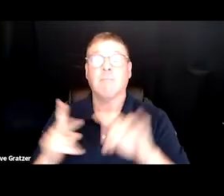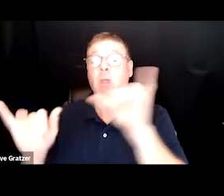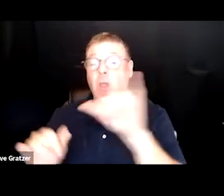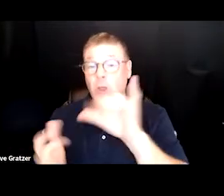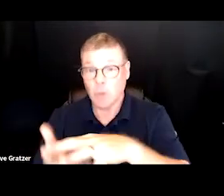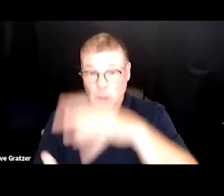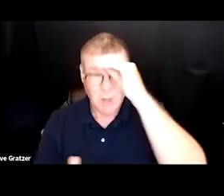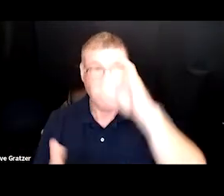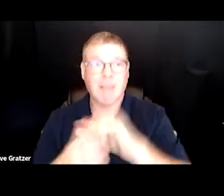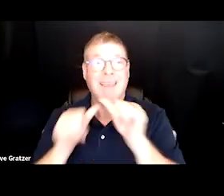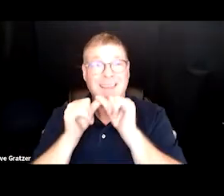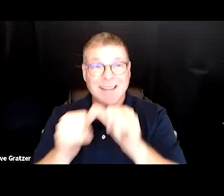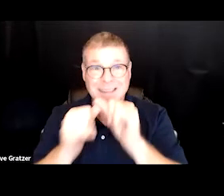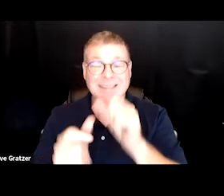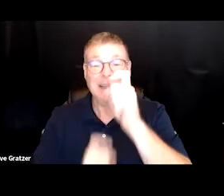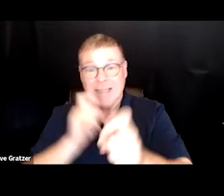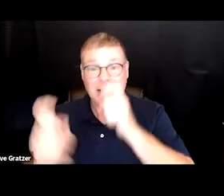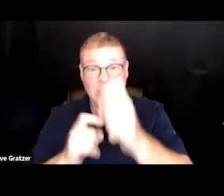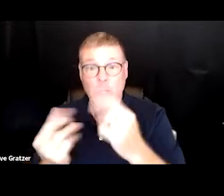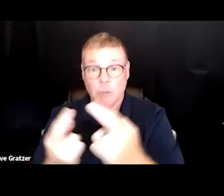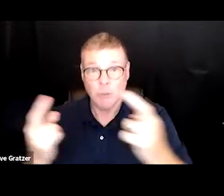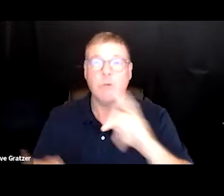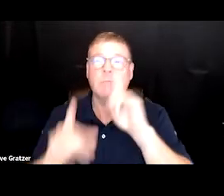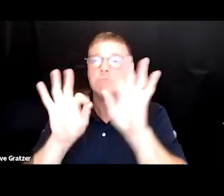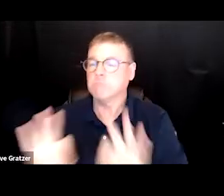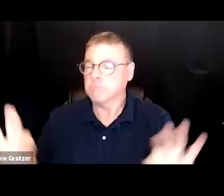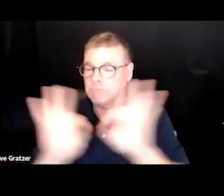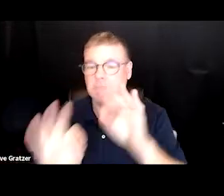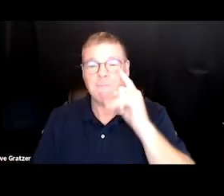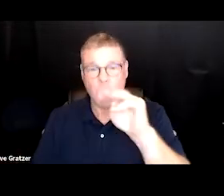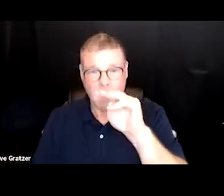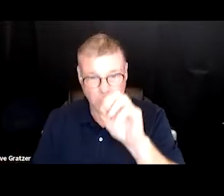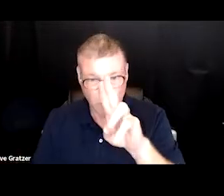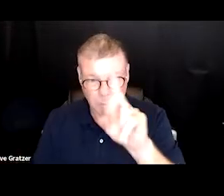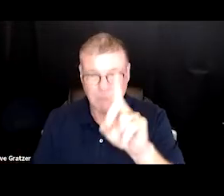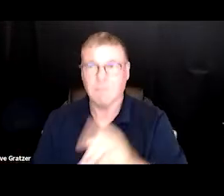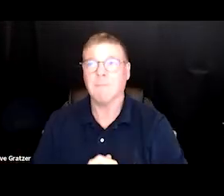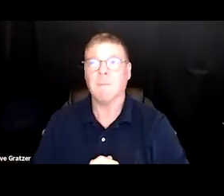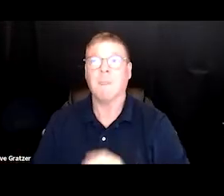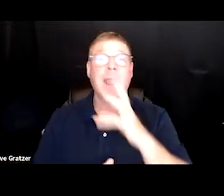that consistent allocation of resources was critical to sustaining medication management. And although I didn't talk about it.